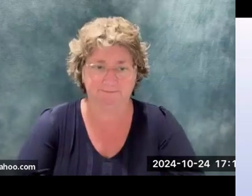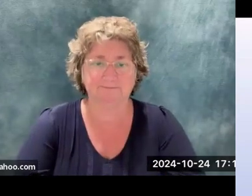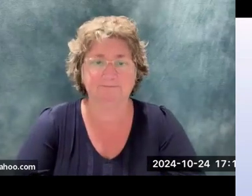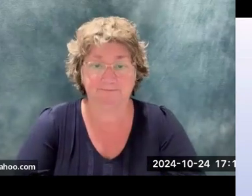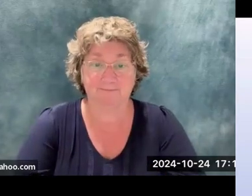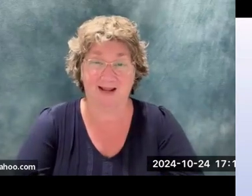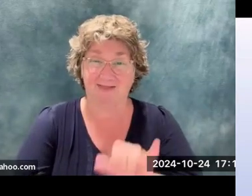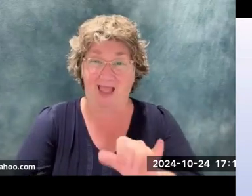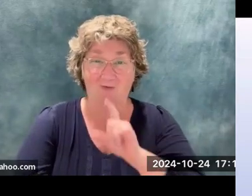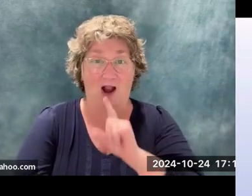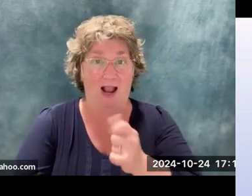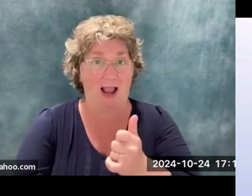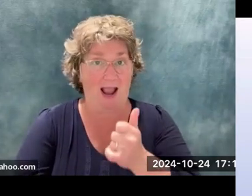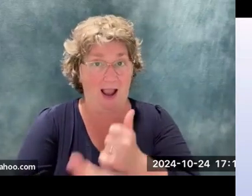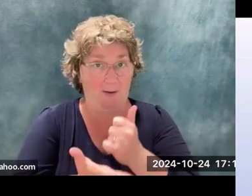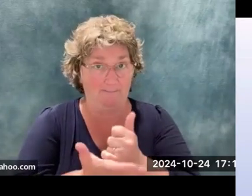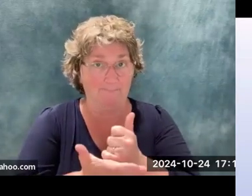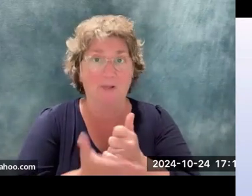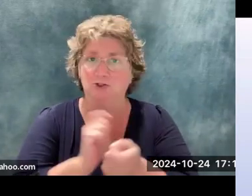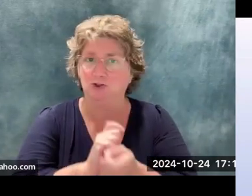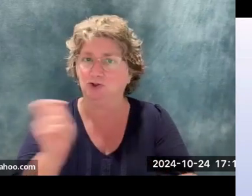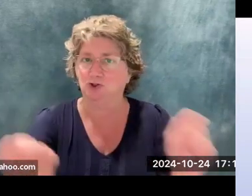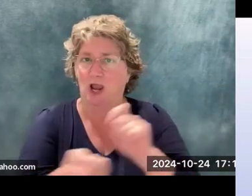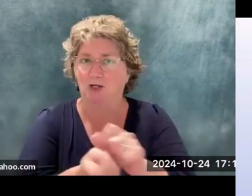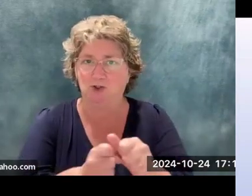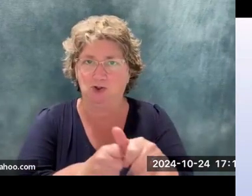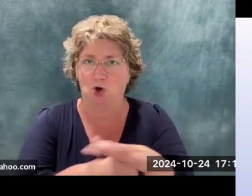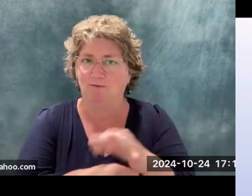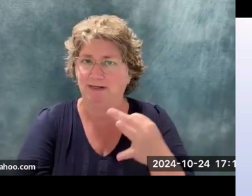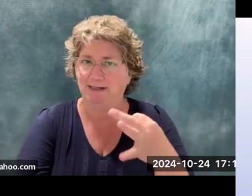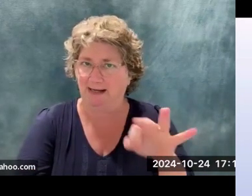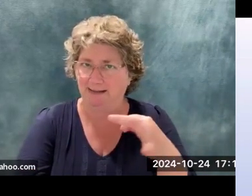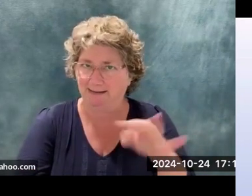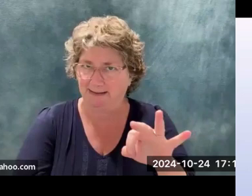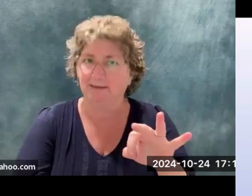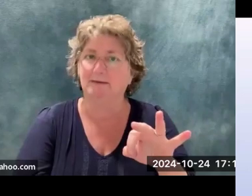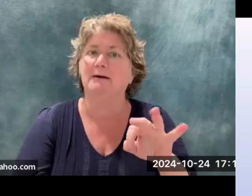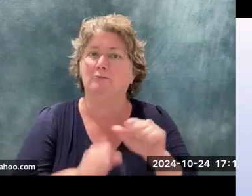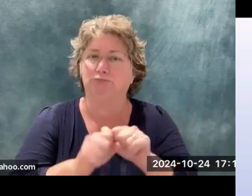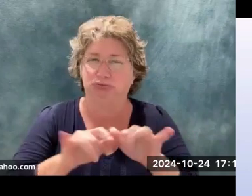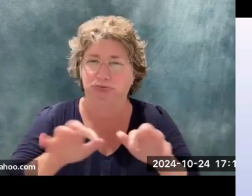but you'll see that many parents and even some pediatricians are not aggressively vaccinating children.